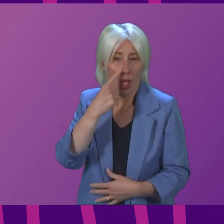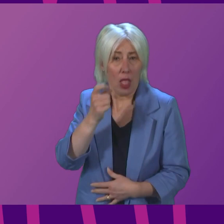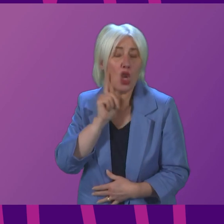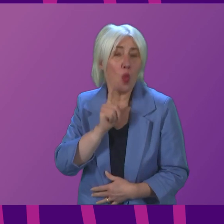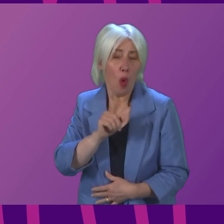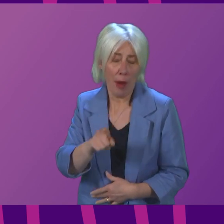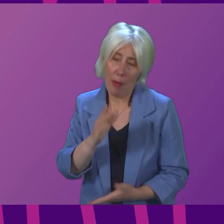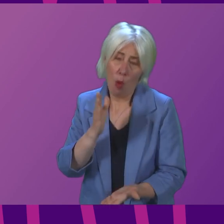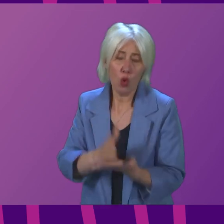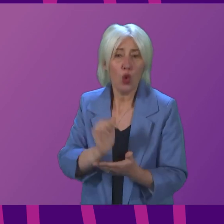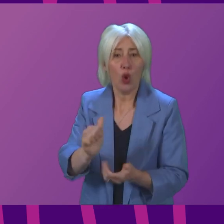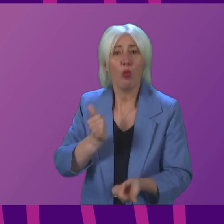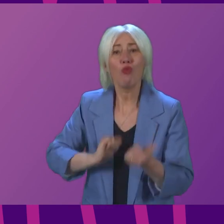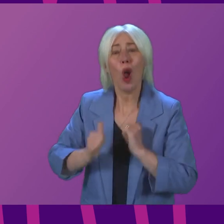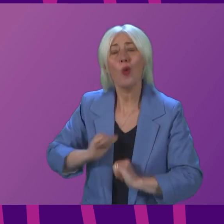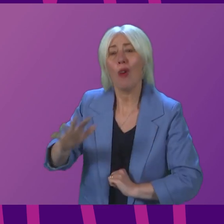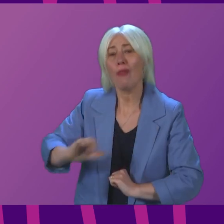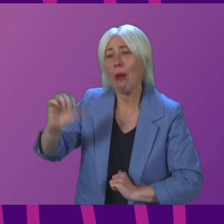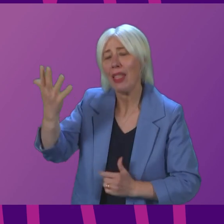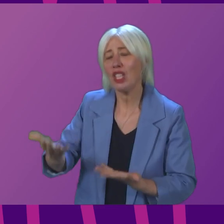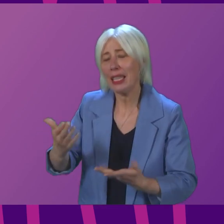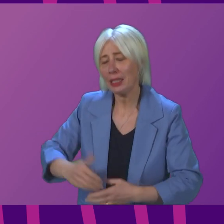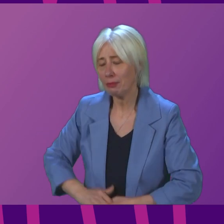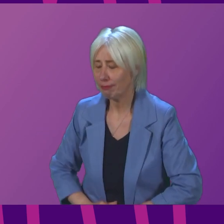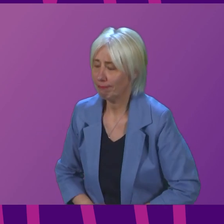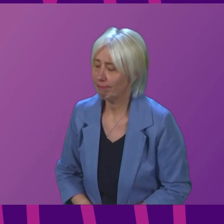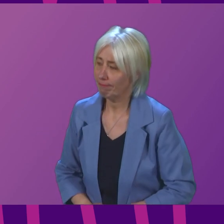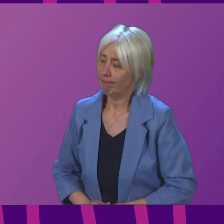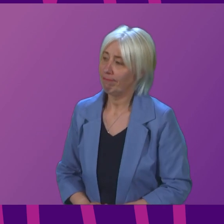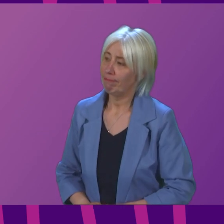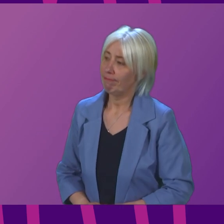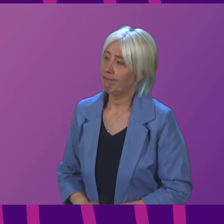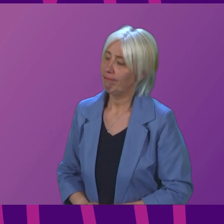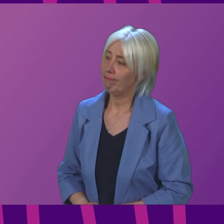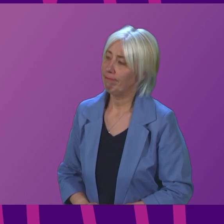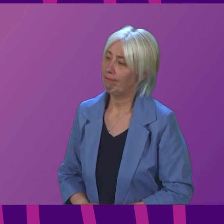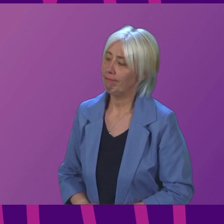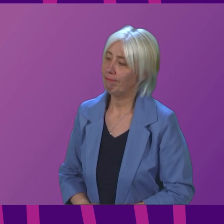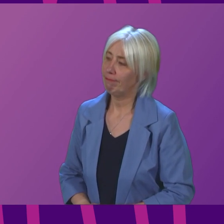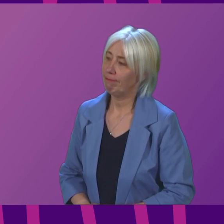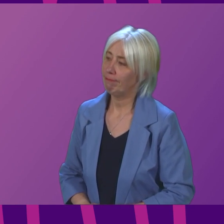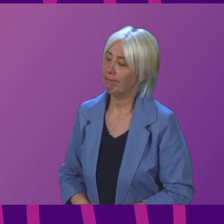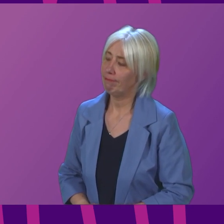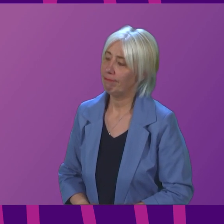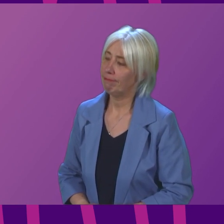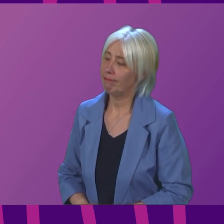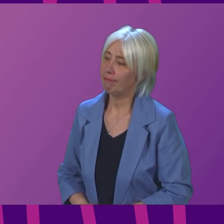she would be very proud of her family today.